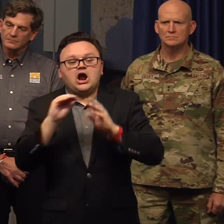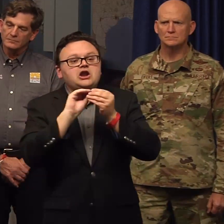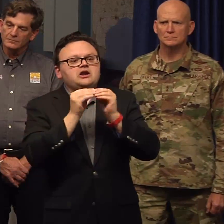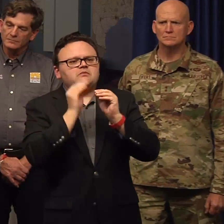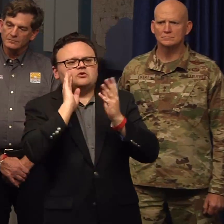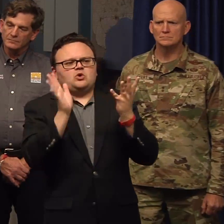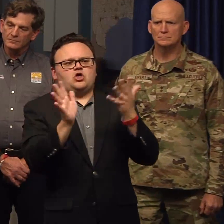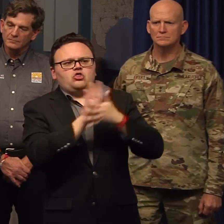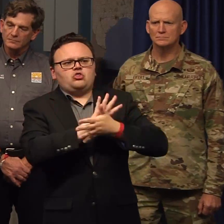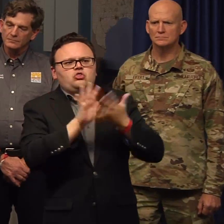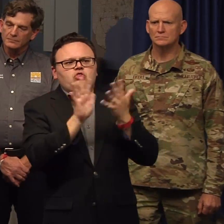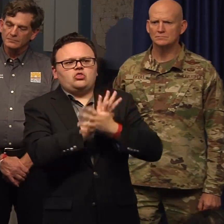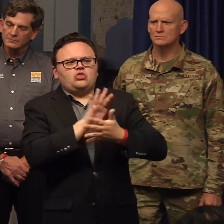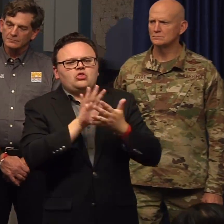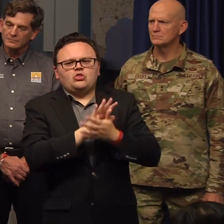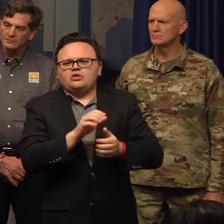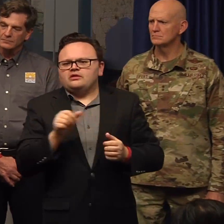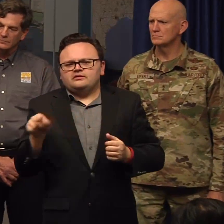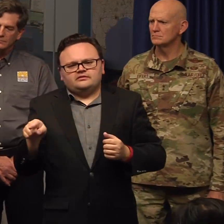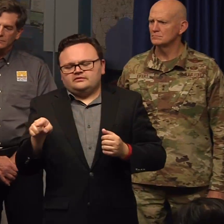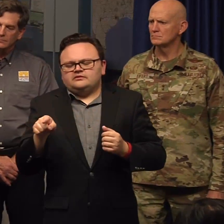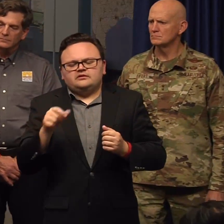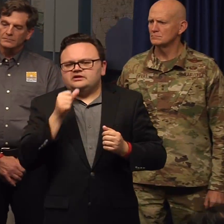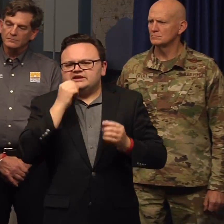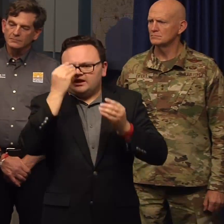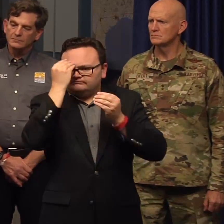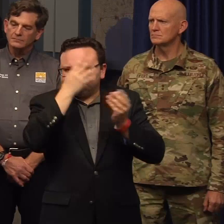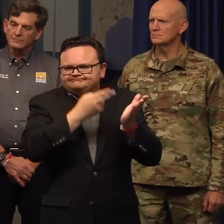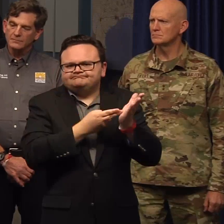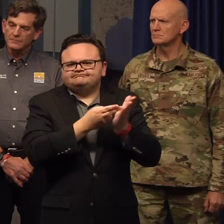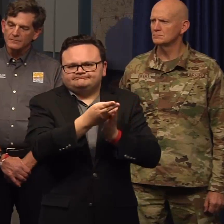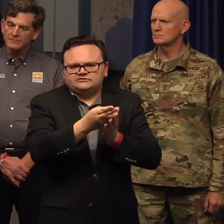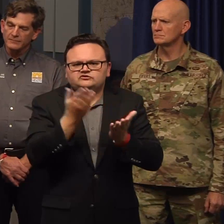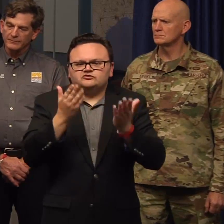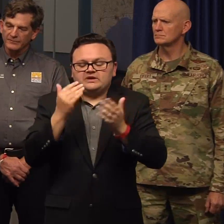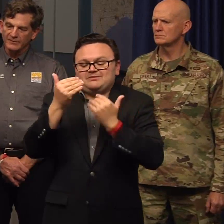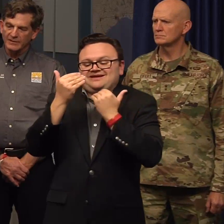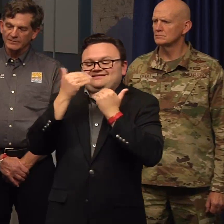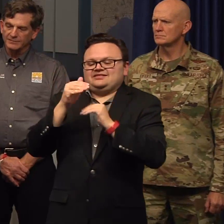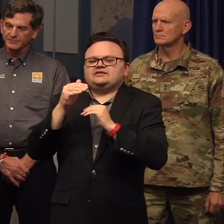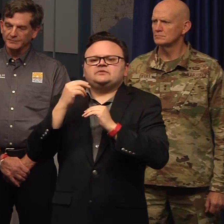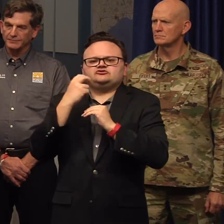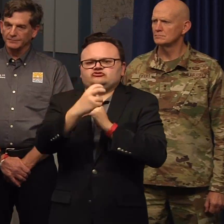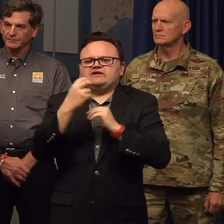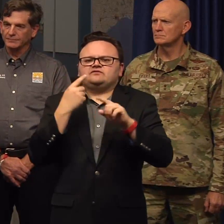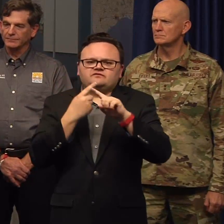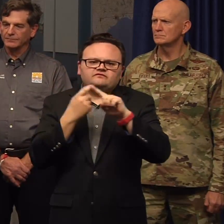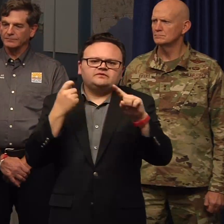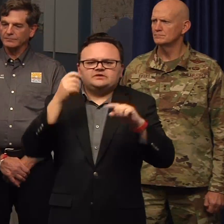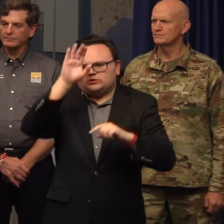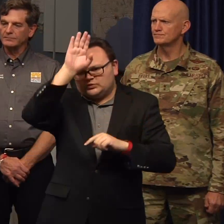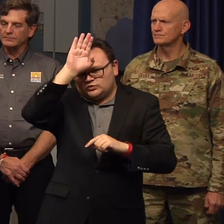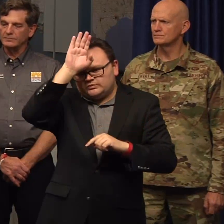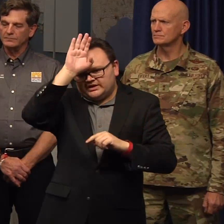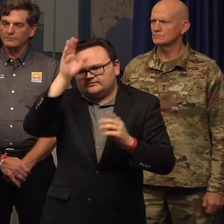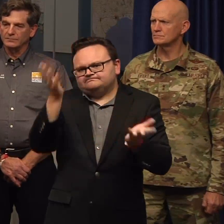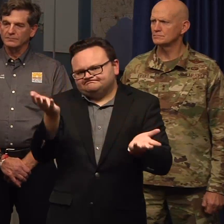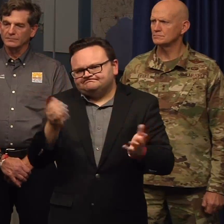FROM MIAMI-DADE COUNTY IN ASKING THE FEDERALGOVERNMENT TO CEASE TRAVEL TO AND FROM CUBA. MIAMI-DADE HAS A LOT OF CASES. WE THINK A LOT OF THOSE WERE BROUGHT IN INTERNATIONALLY BUT